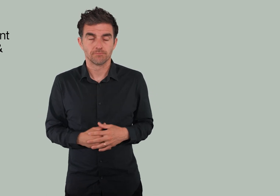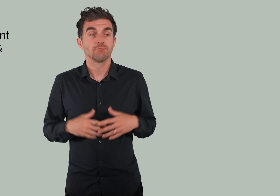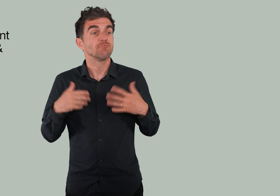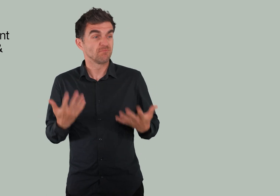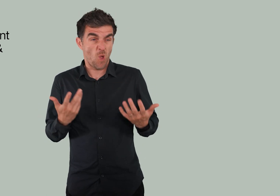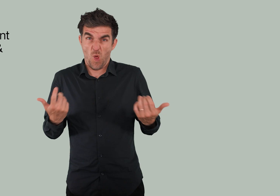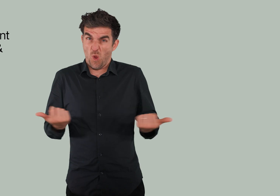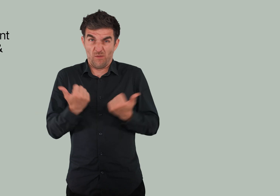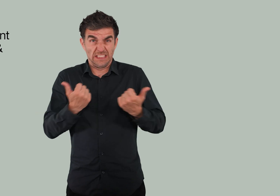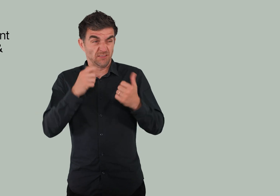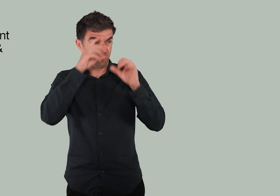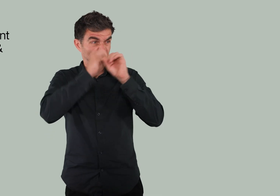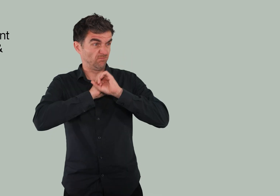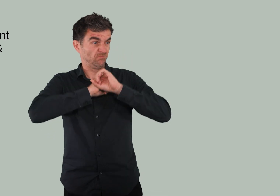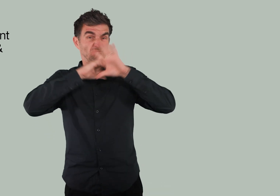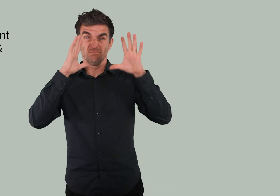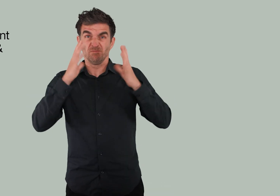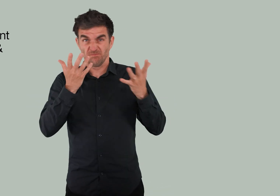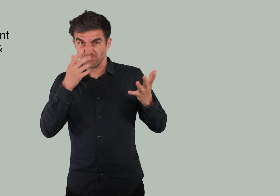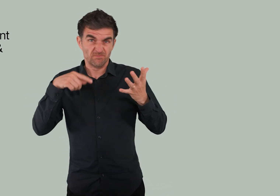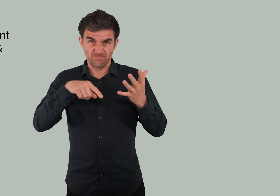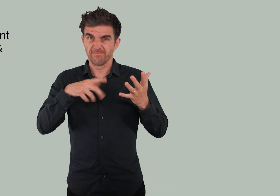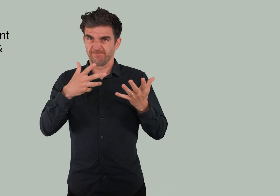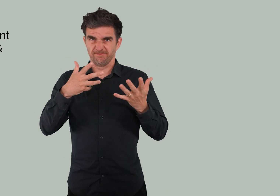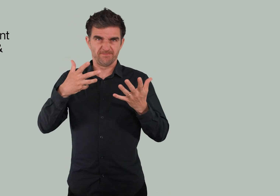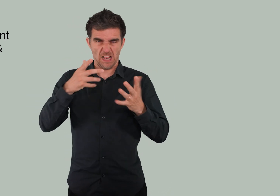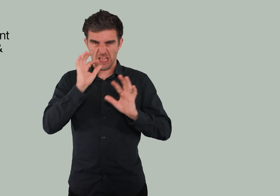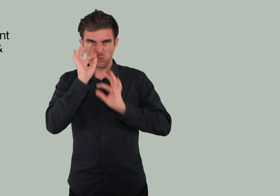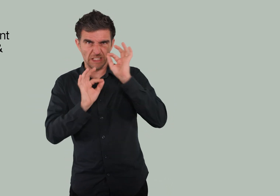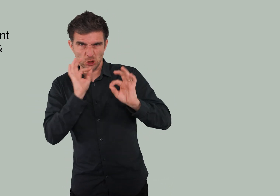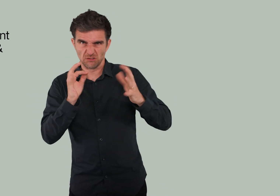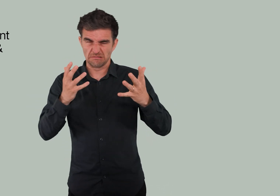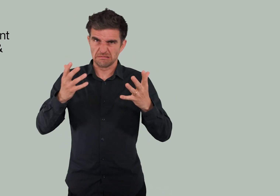As a result of the perceived discrepancy between the questions